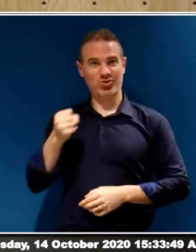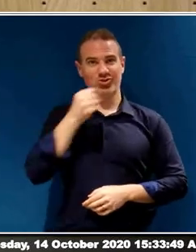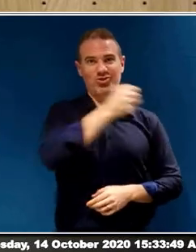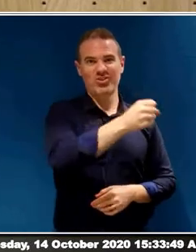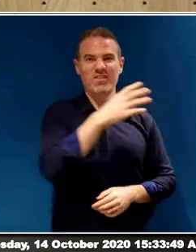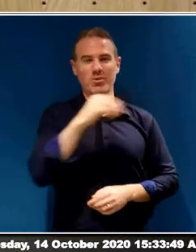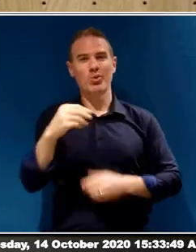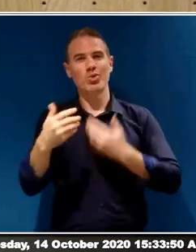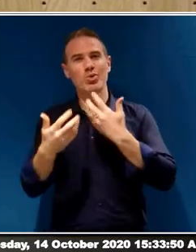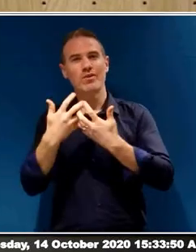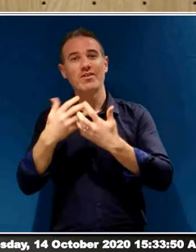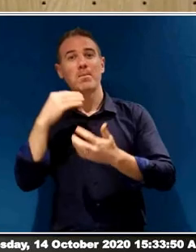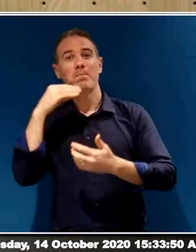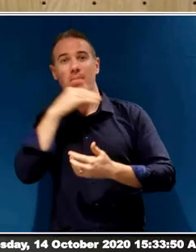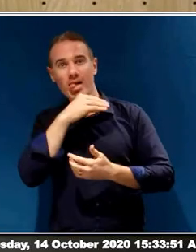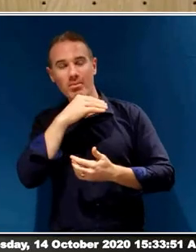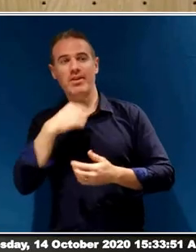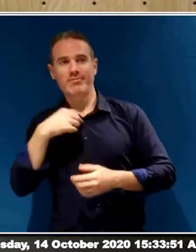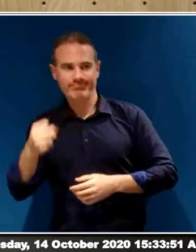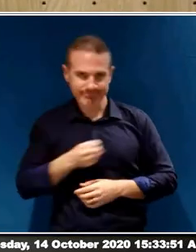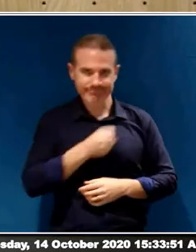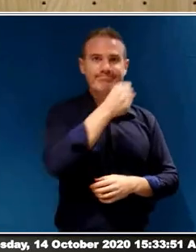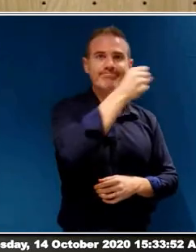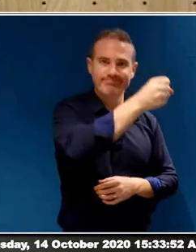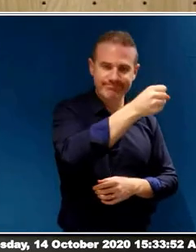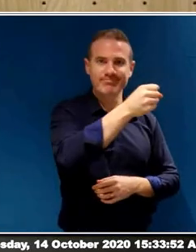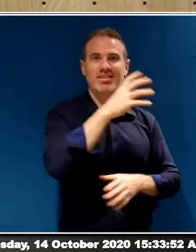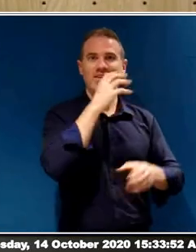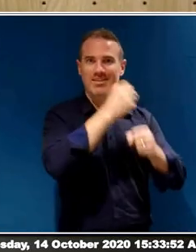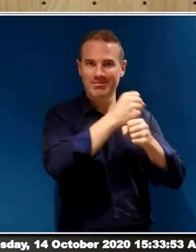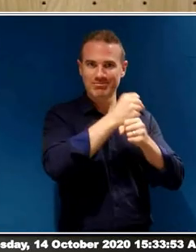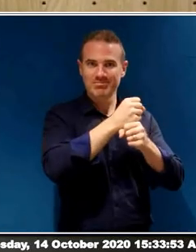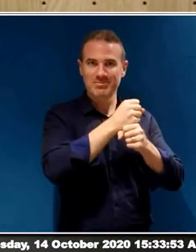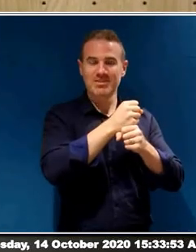Then again, from 2016 and 2017, there was no funding.